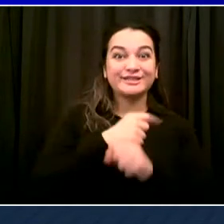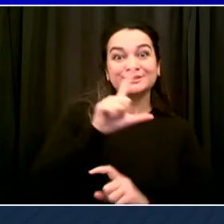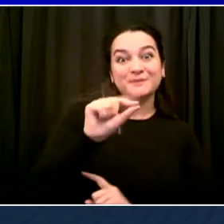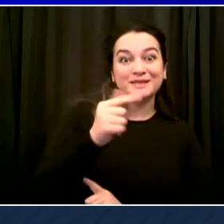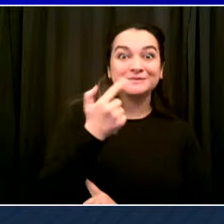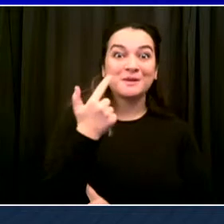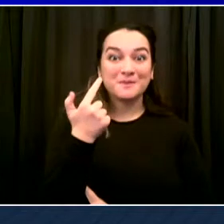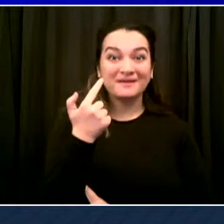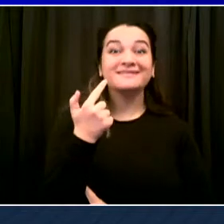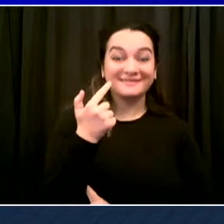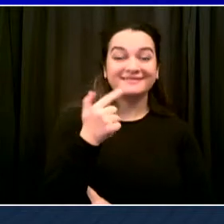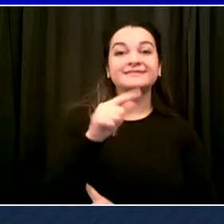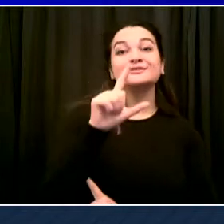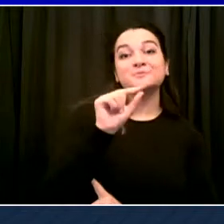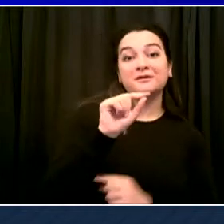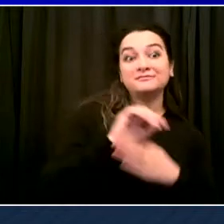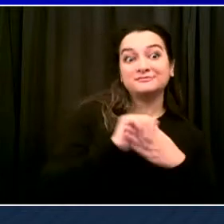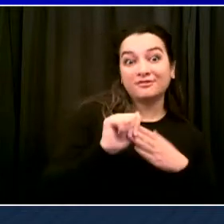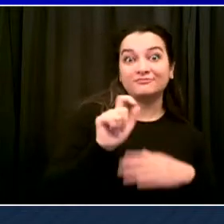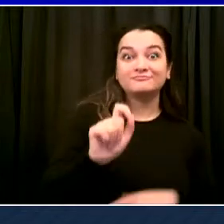AN AMAZING DEAL, IF YOU WANT TO